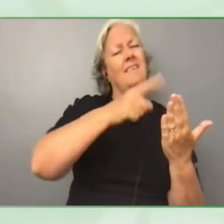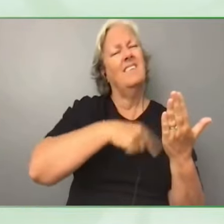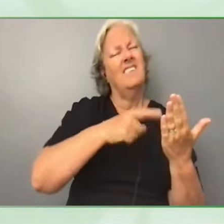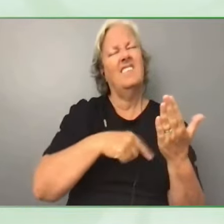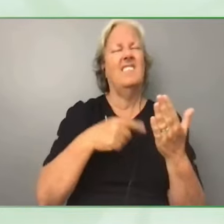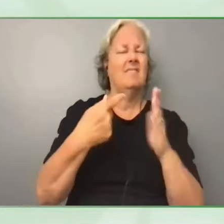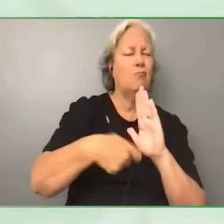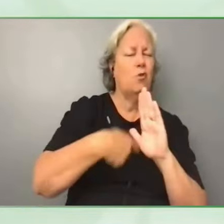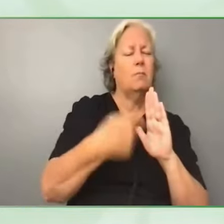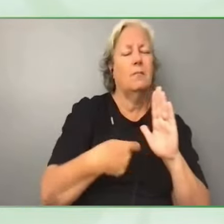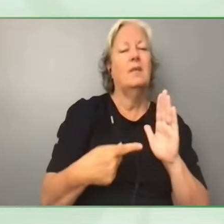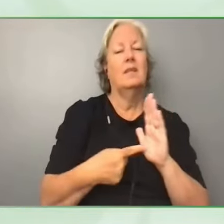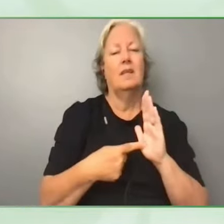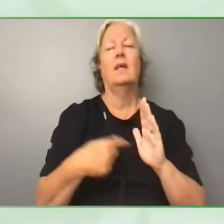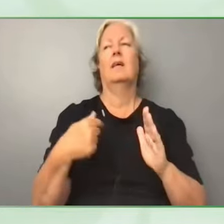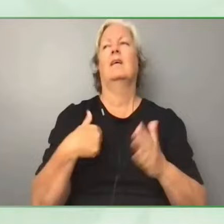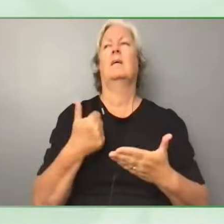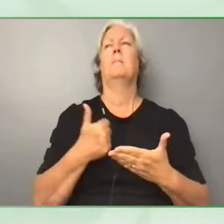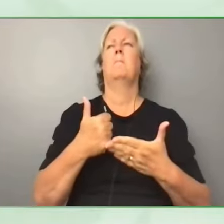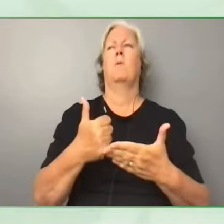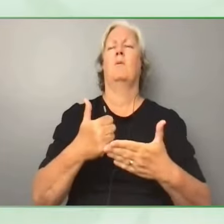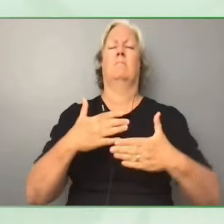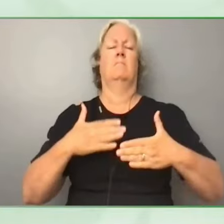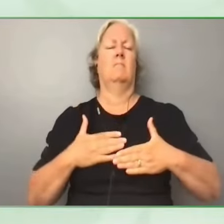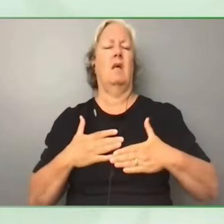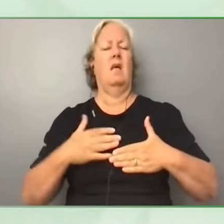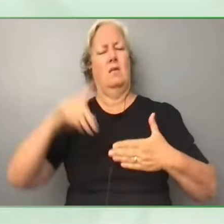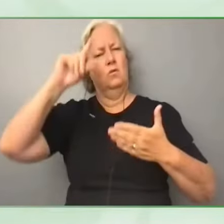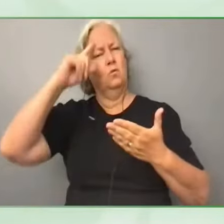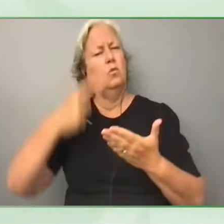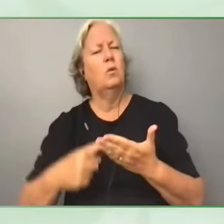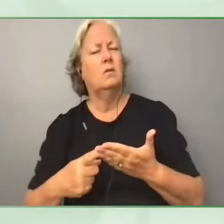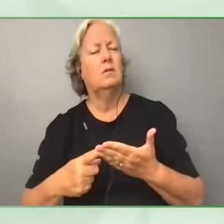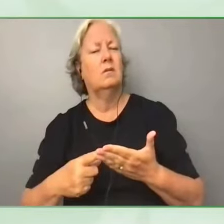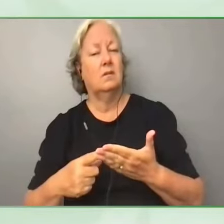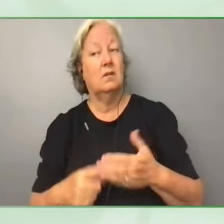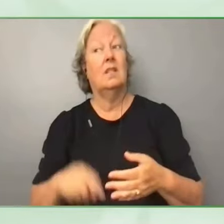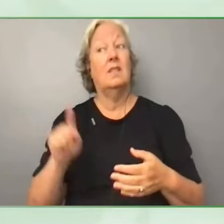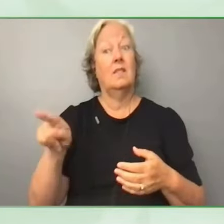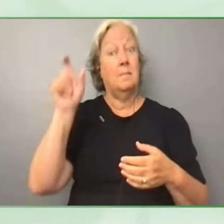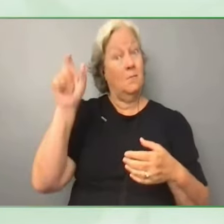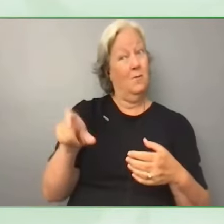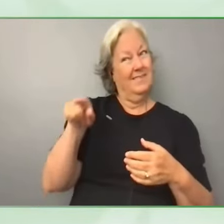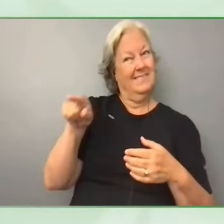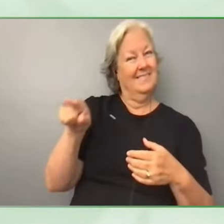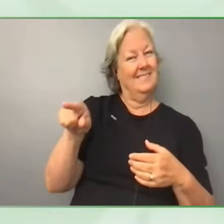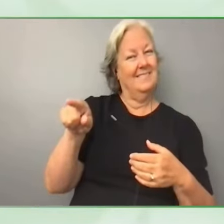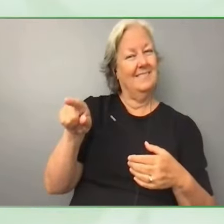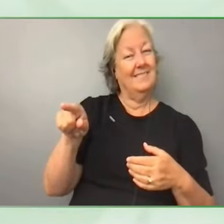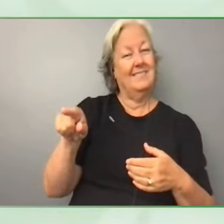choice we refer the person whether they are still in the institution,